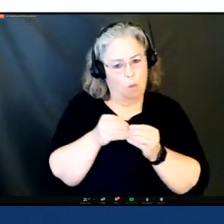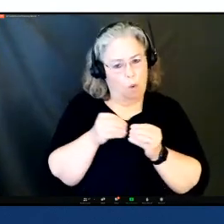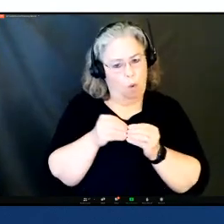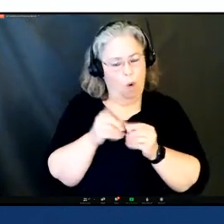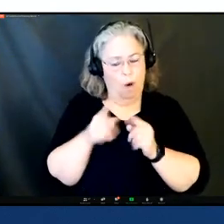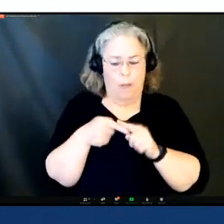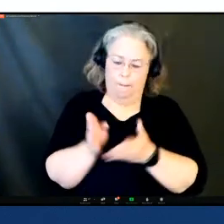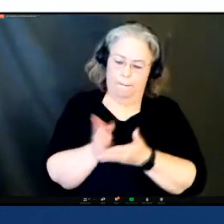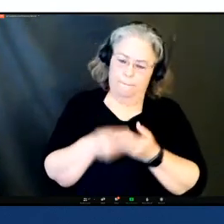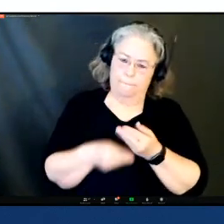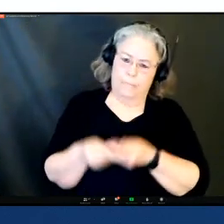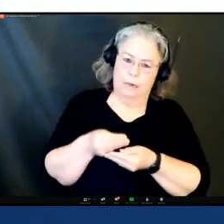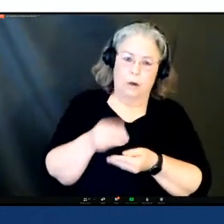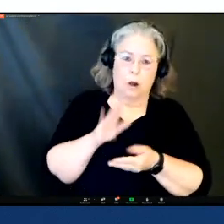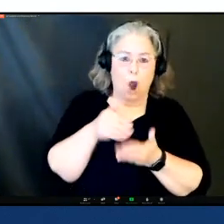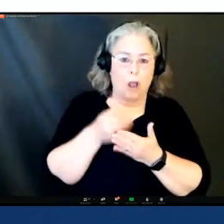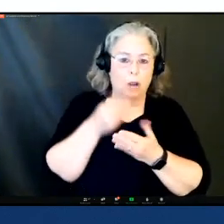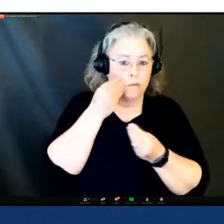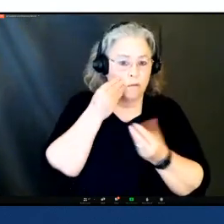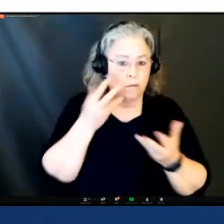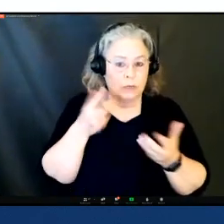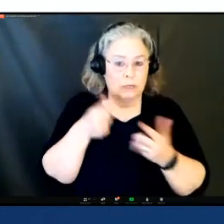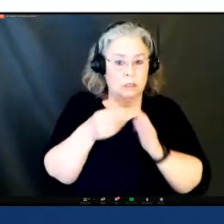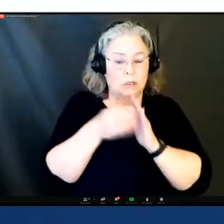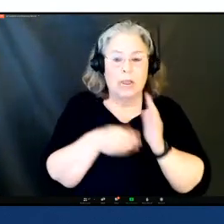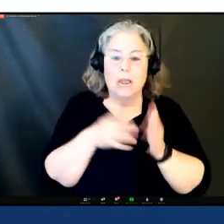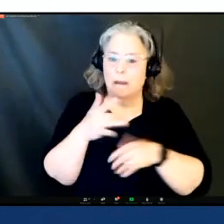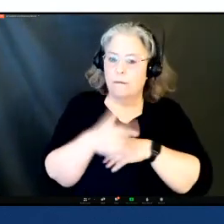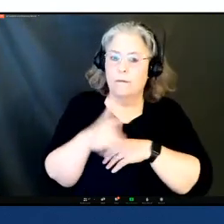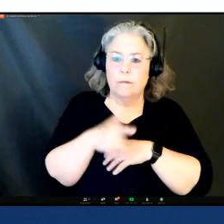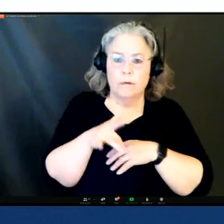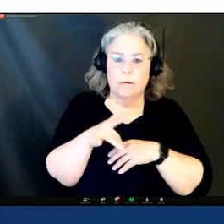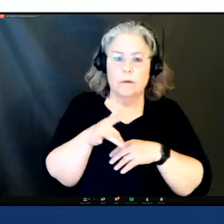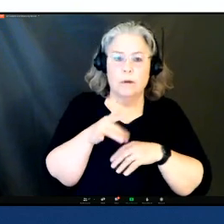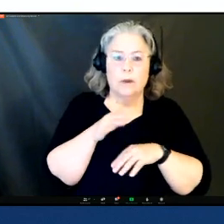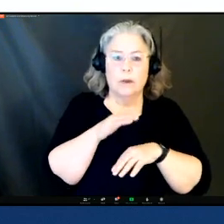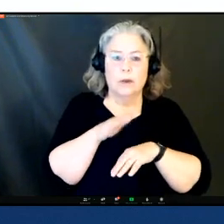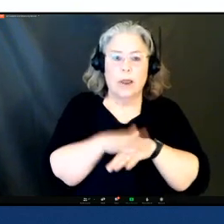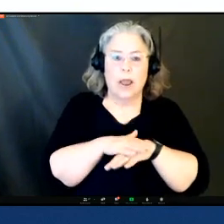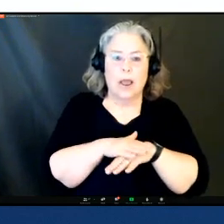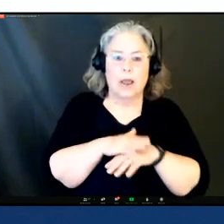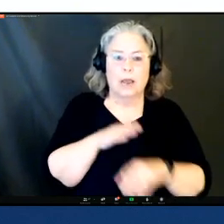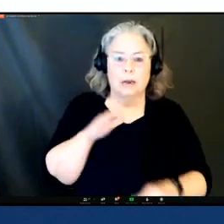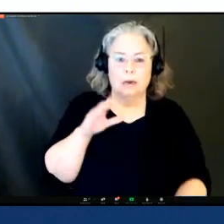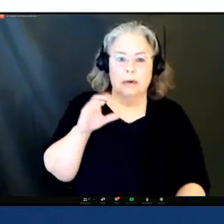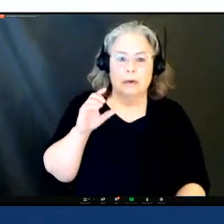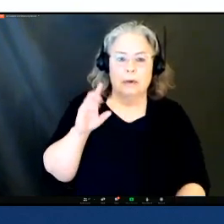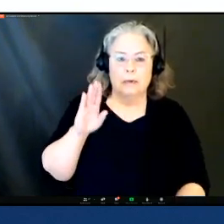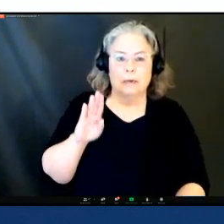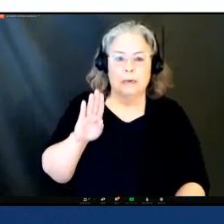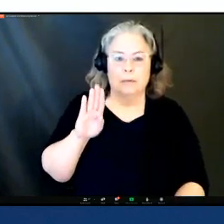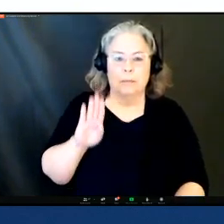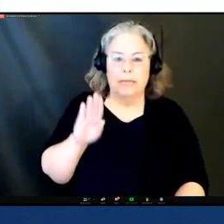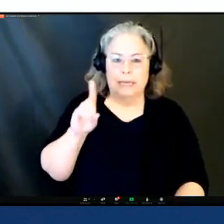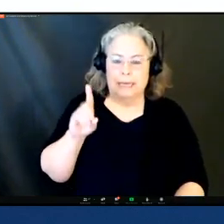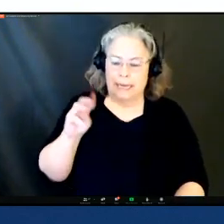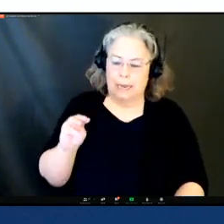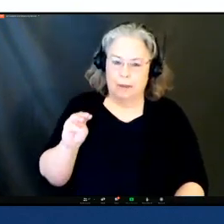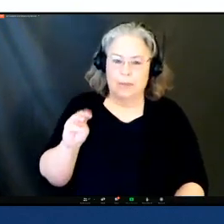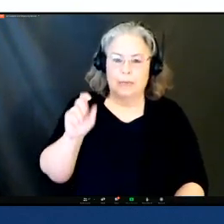All of the information I'll go over in this section is available on the Office of Budget and Debt Management web page at BDM County Dot Net.